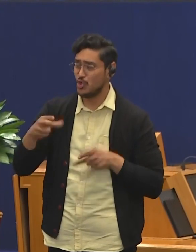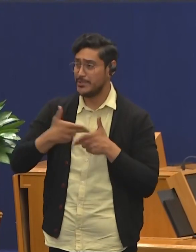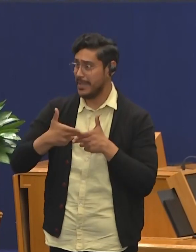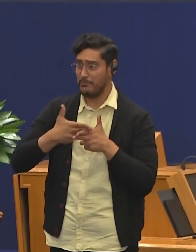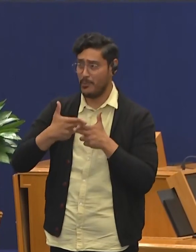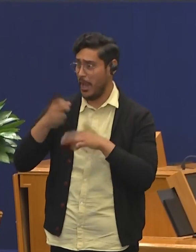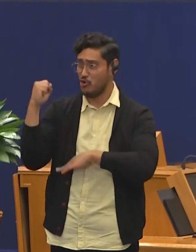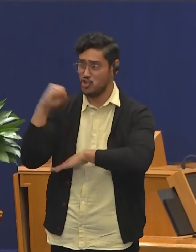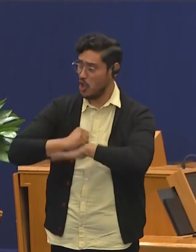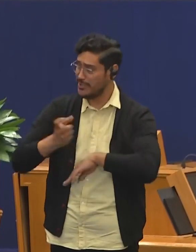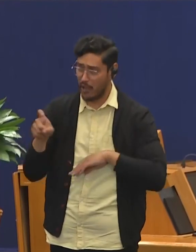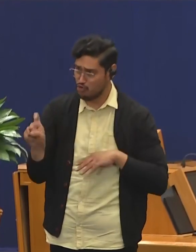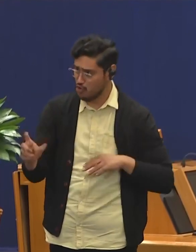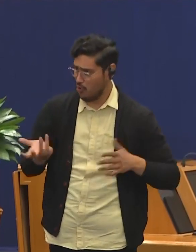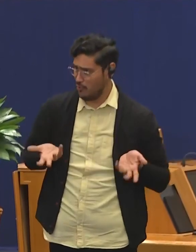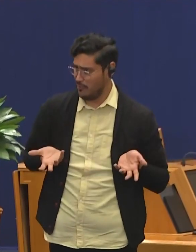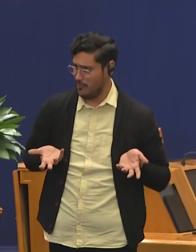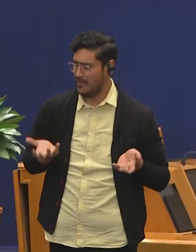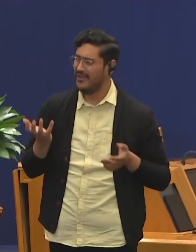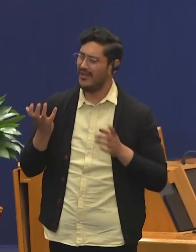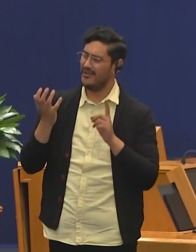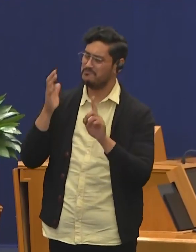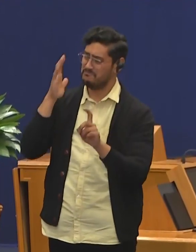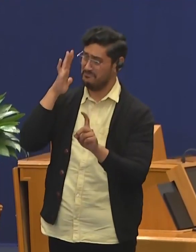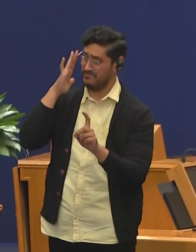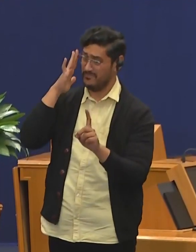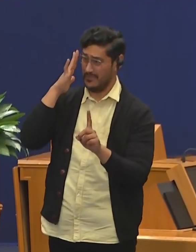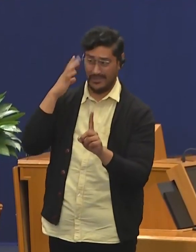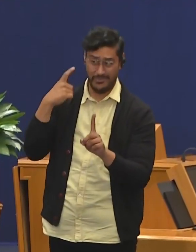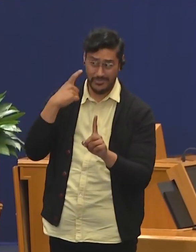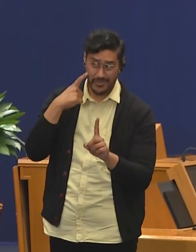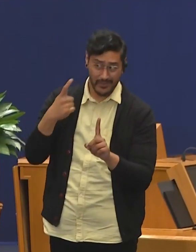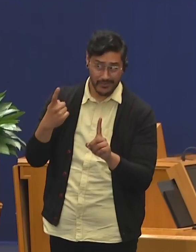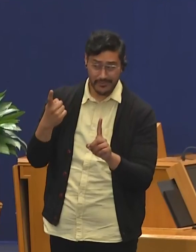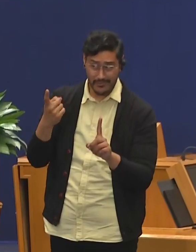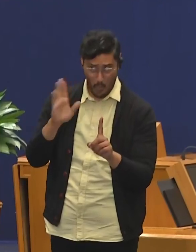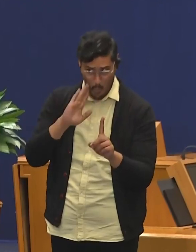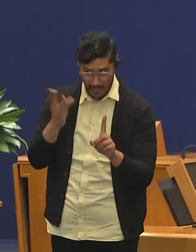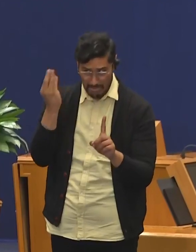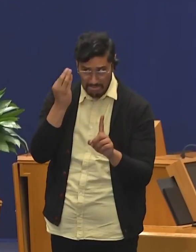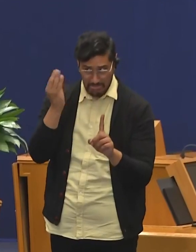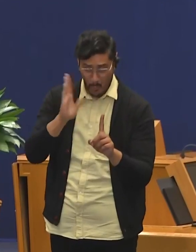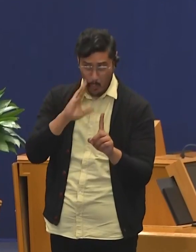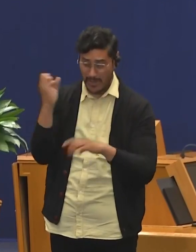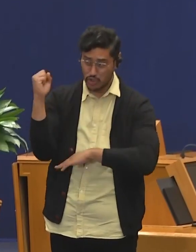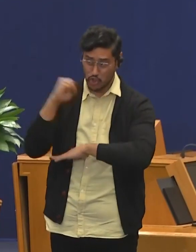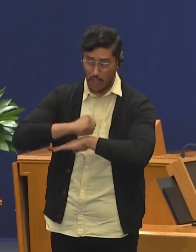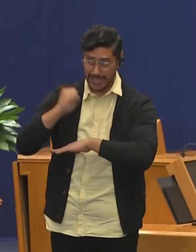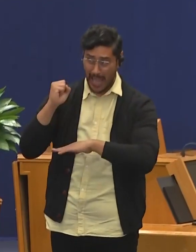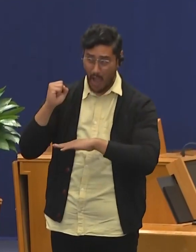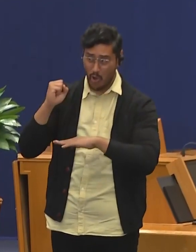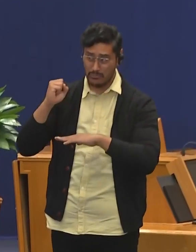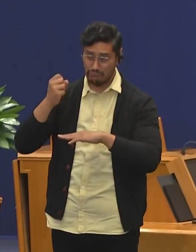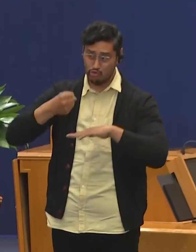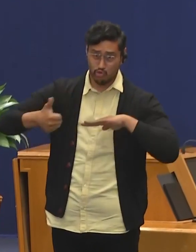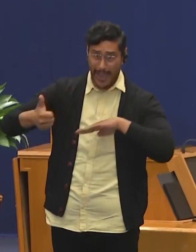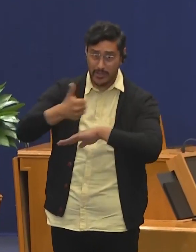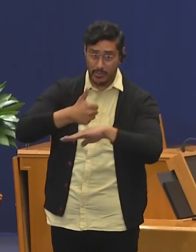THEIR MESSAGE IS THEY THINK IT SHOULD BE TEMPORARILY SHUT DOWN. IS THERE ANYTHING TO THAT?